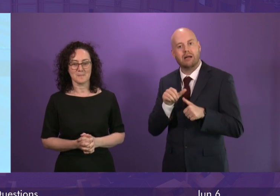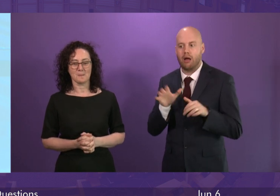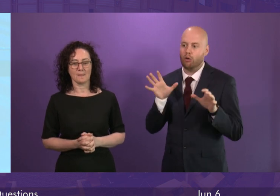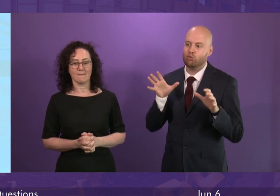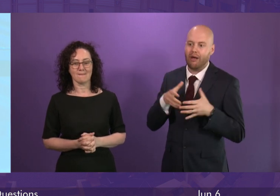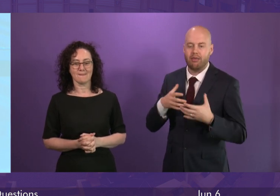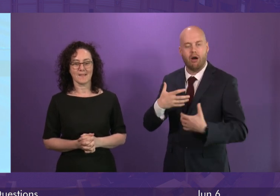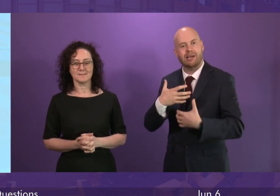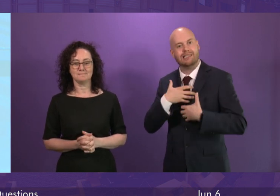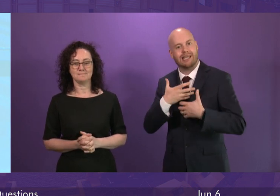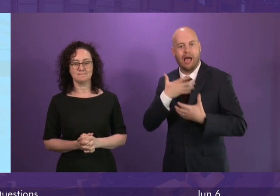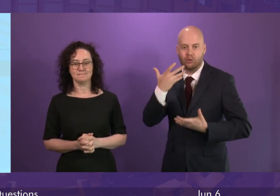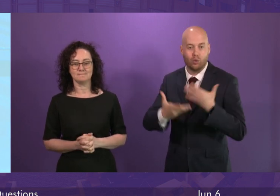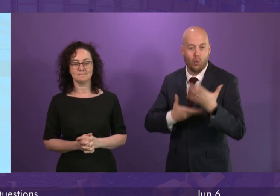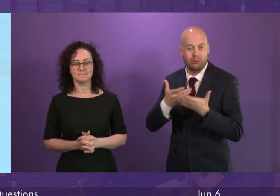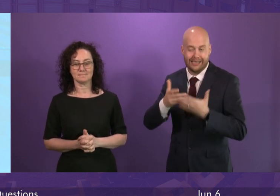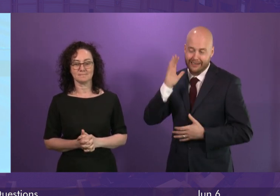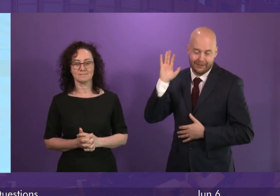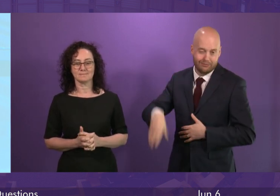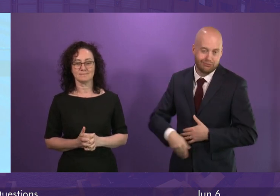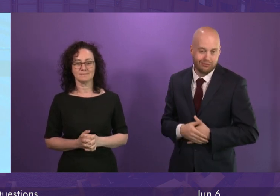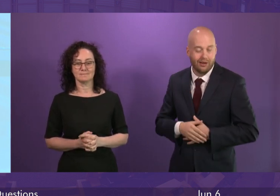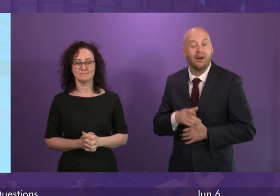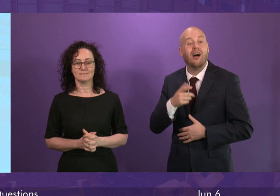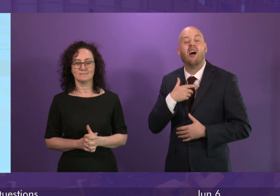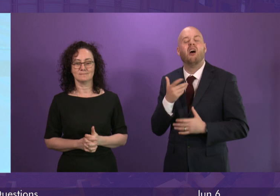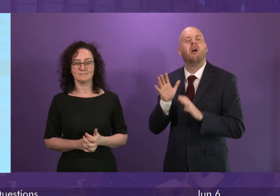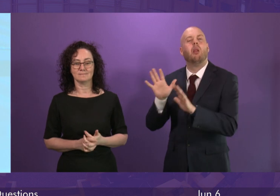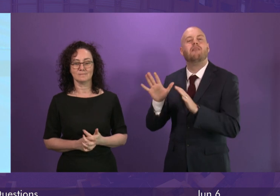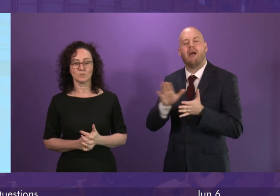I will leave it to The Herald to explain why it failed to publish a letter on that issue